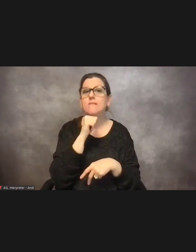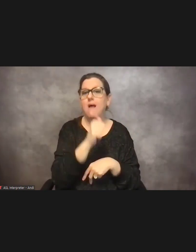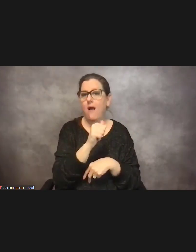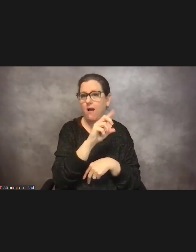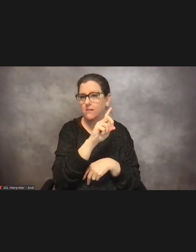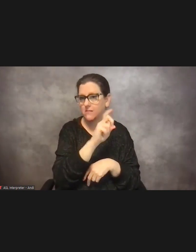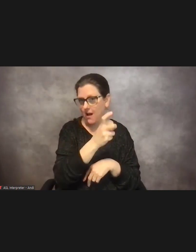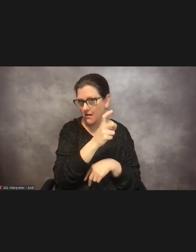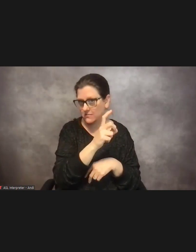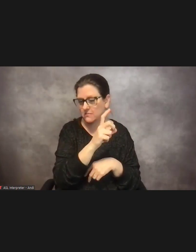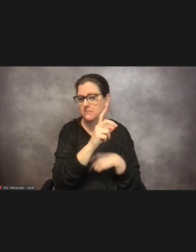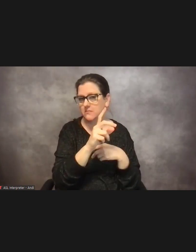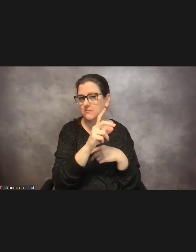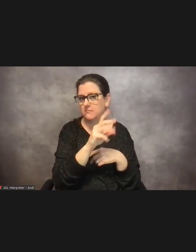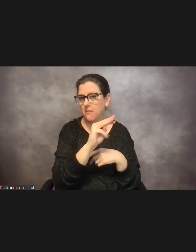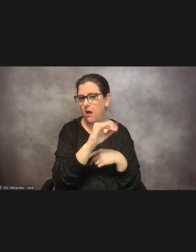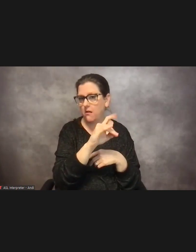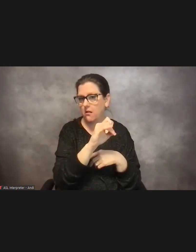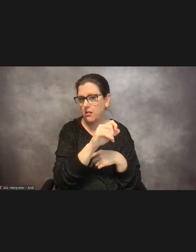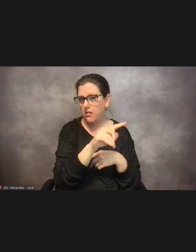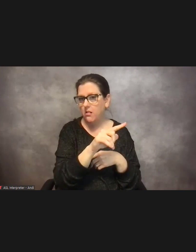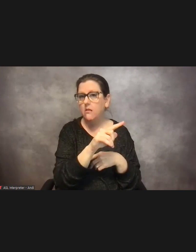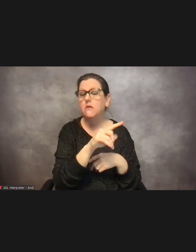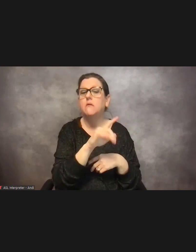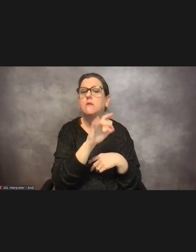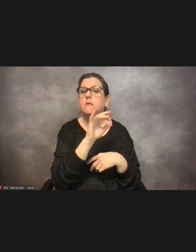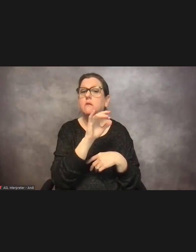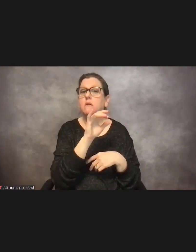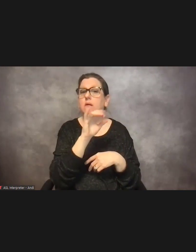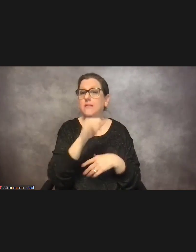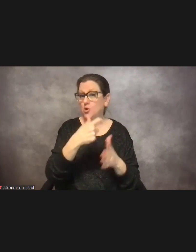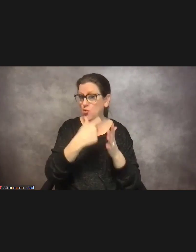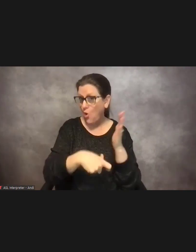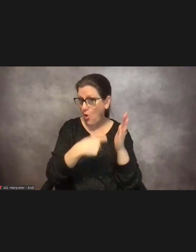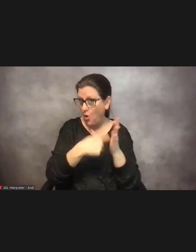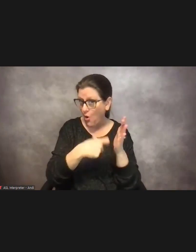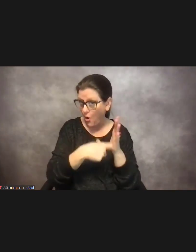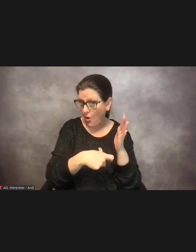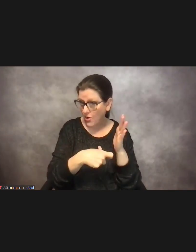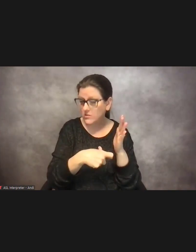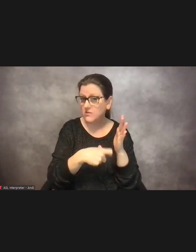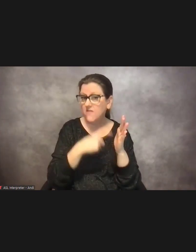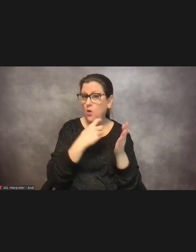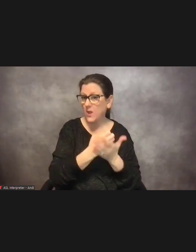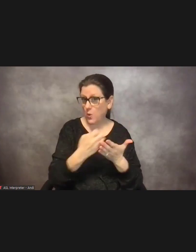Now, in addition to the cost of the equipment, each time you screen,